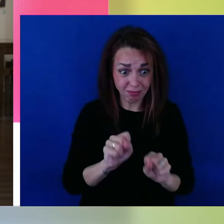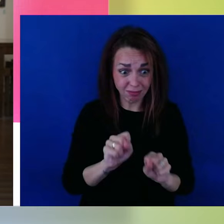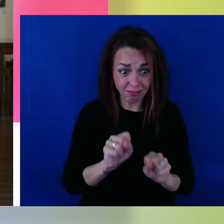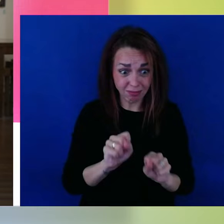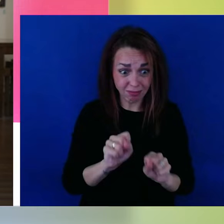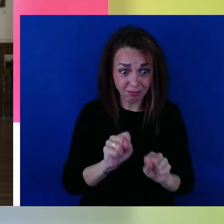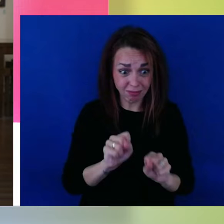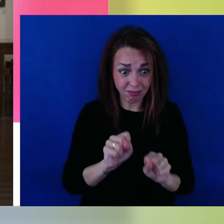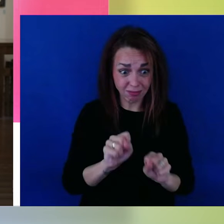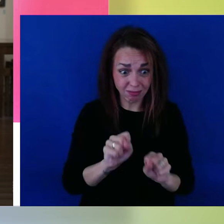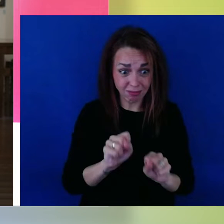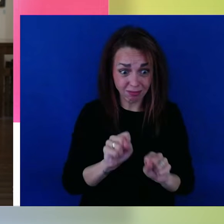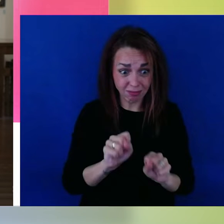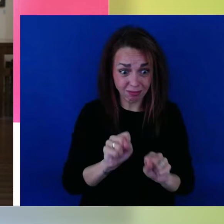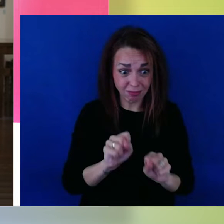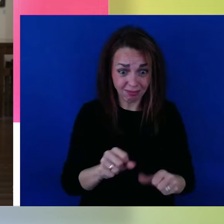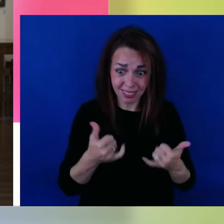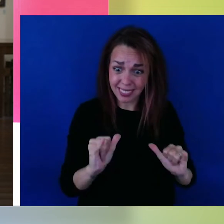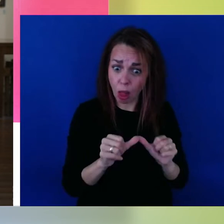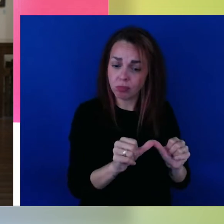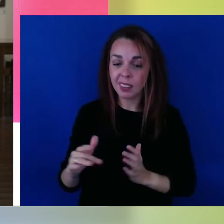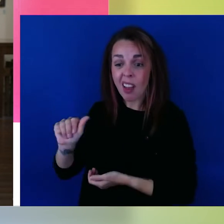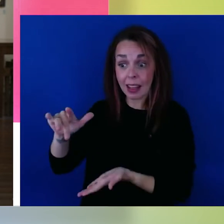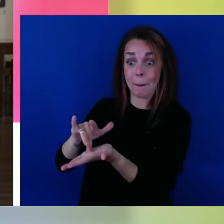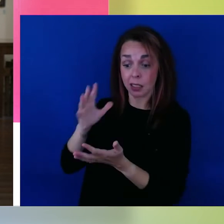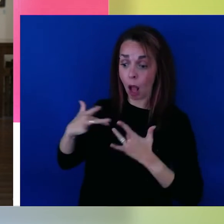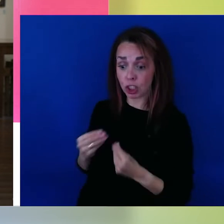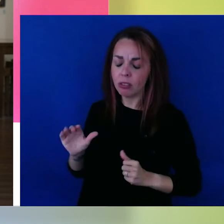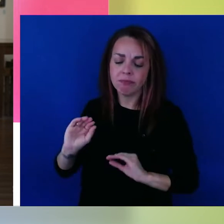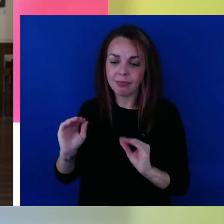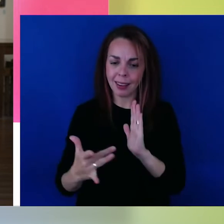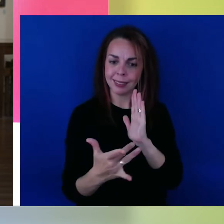technology can act as a cure. Stated another way,